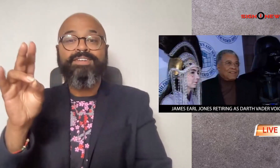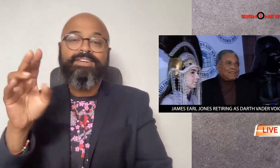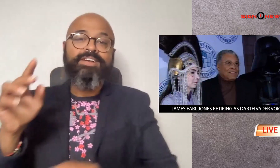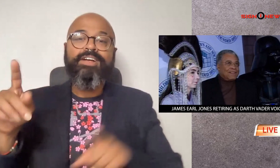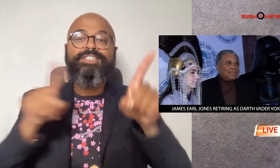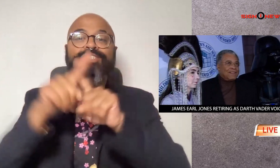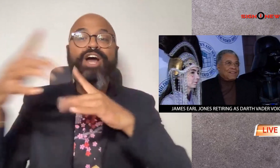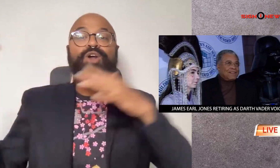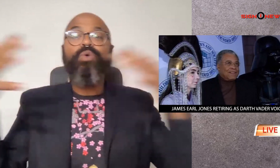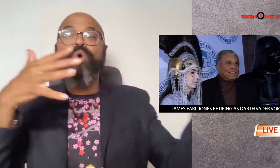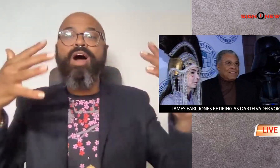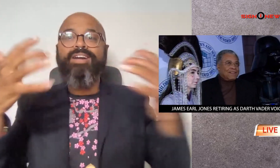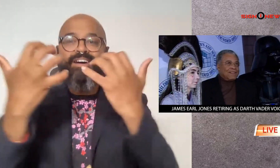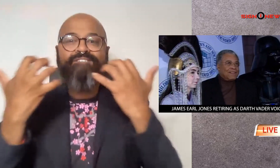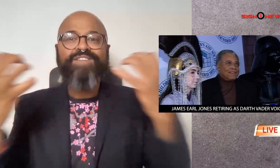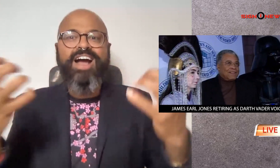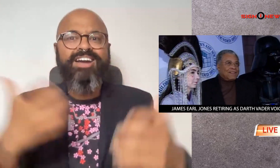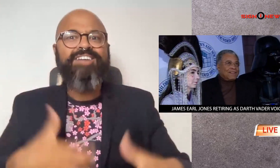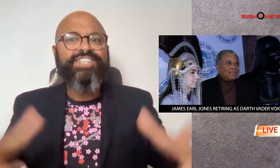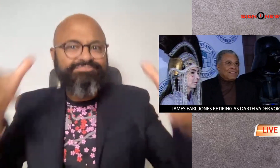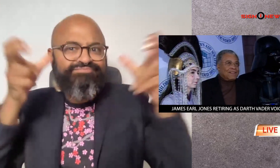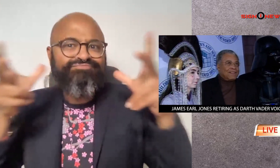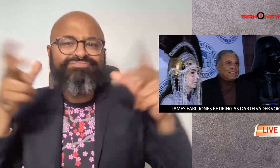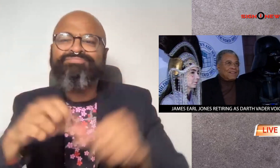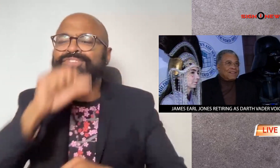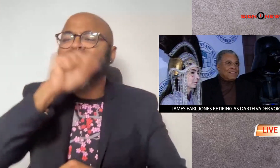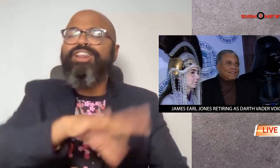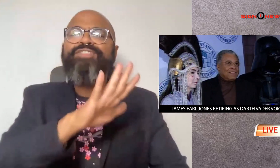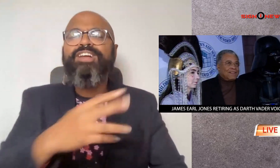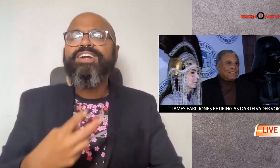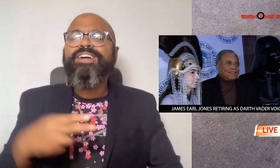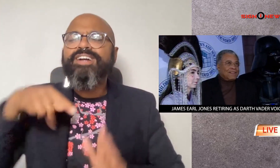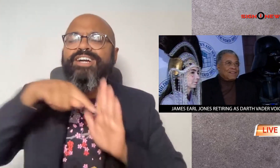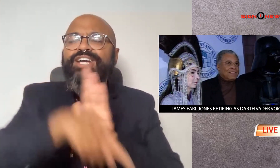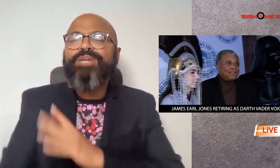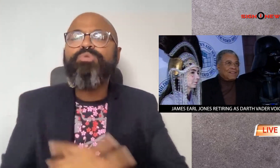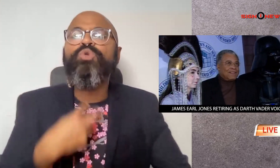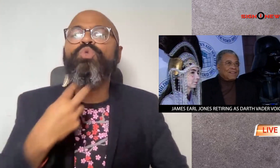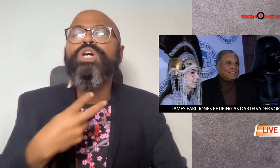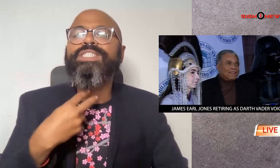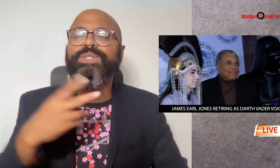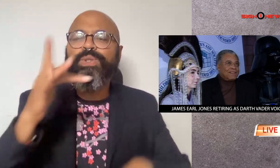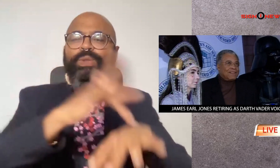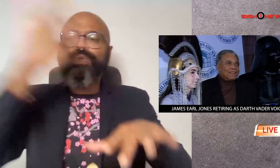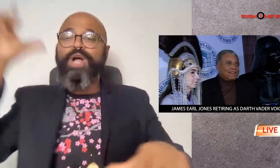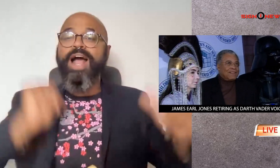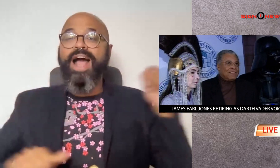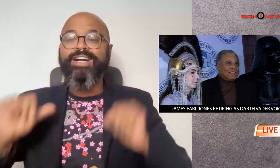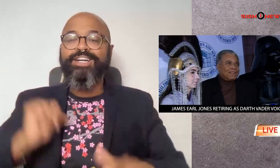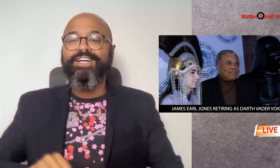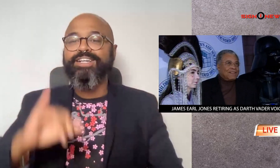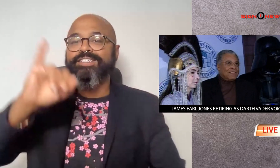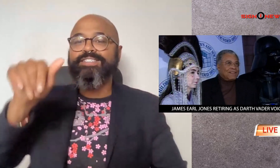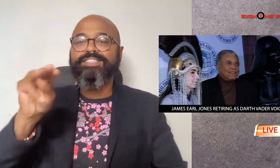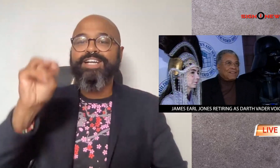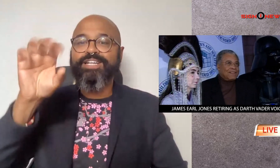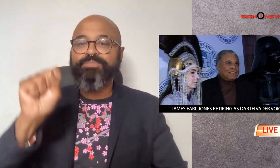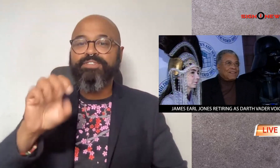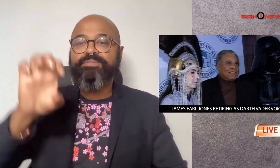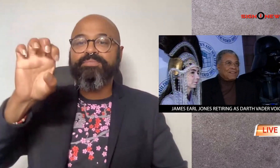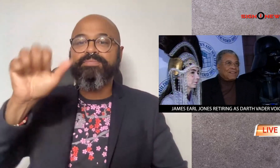since 1977 Star Wars fans have heard and loved the deep voice of legendary actor James Earl